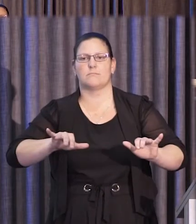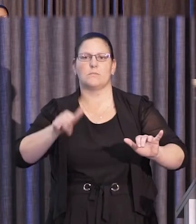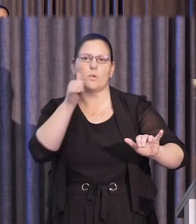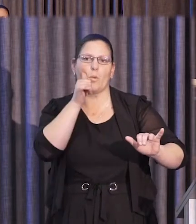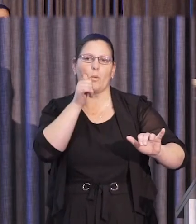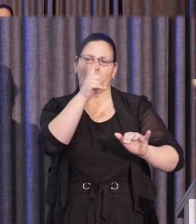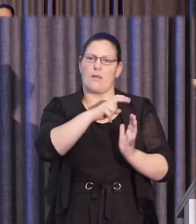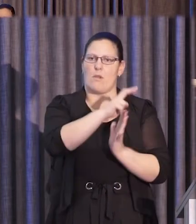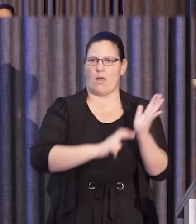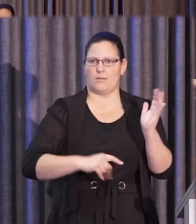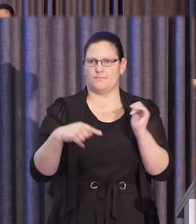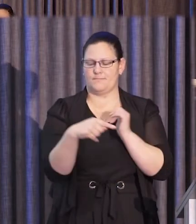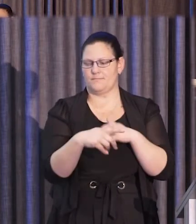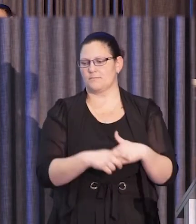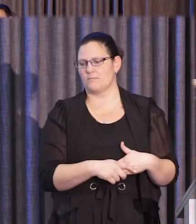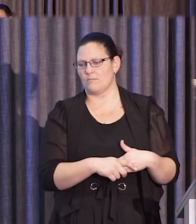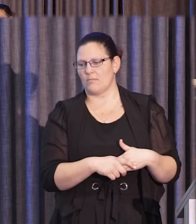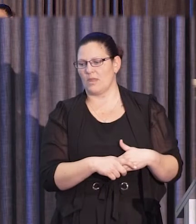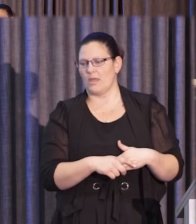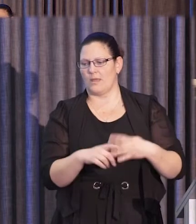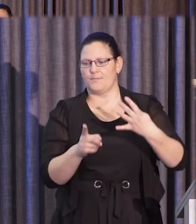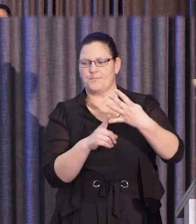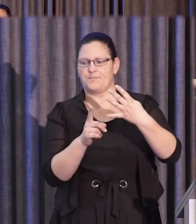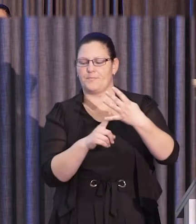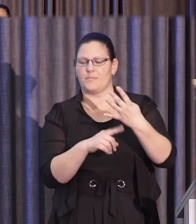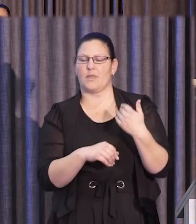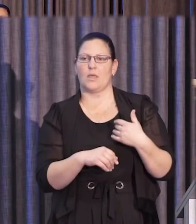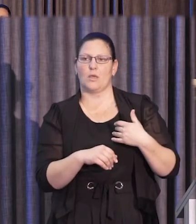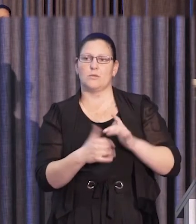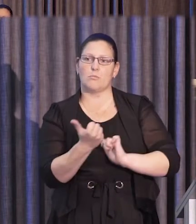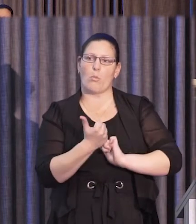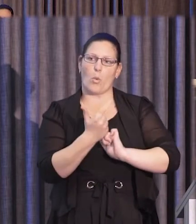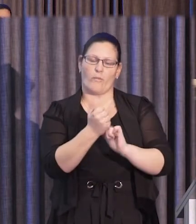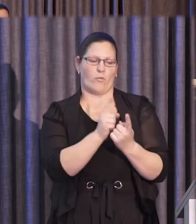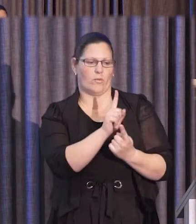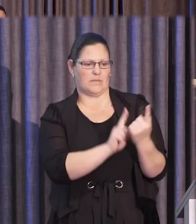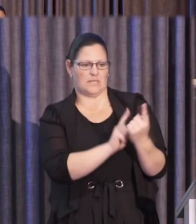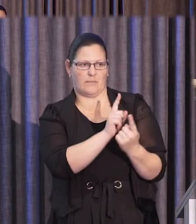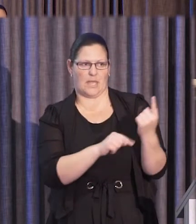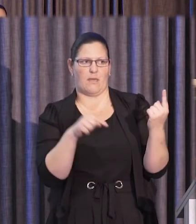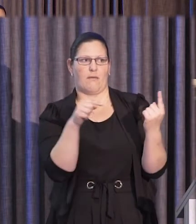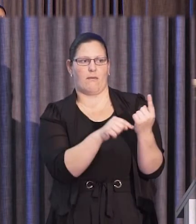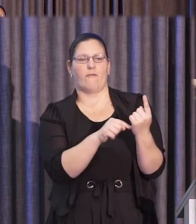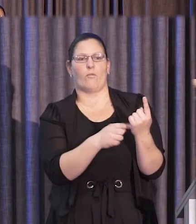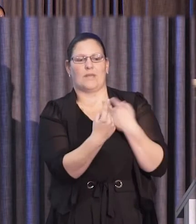And, lastly, support for peer-to-peer networks should be available through people's individual NDIS plans